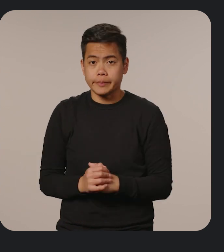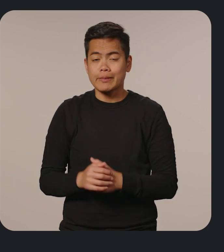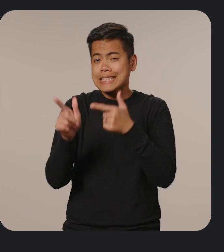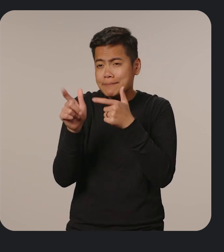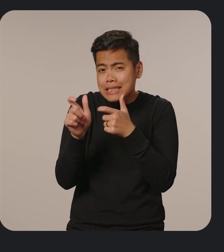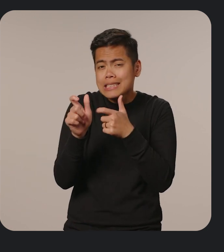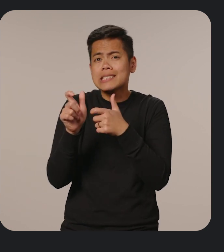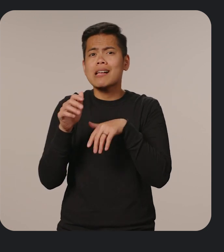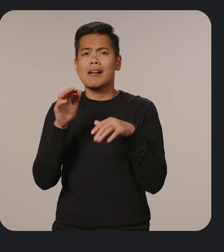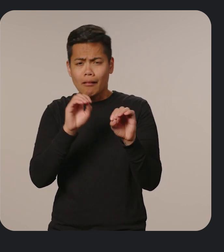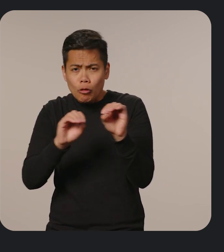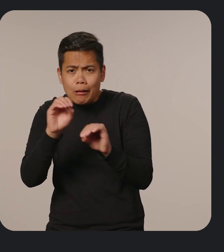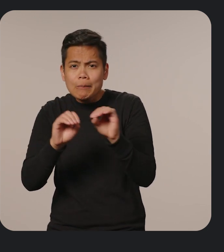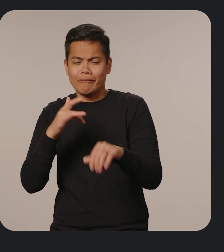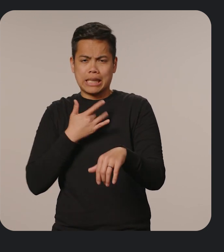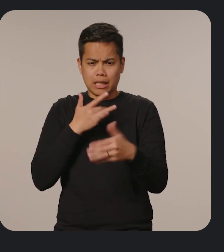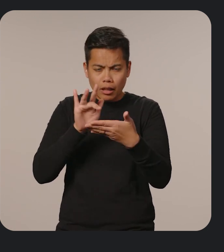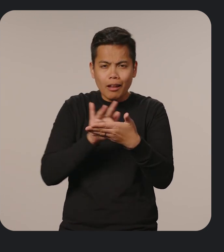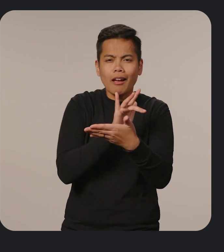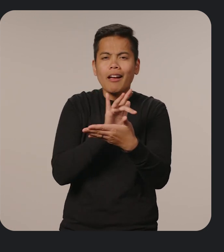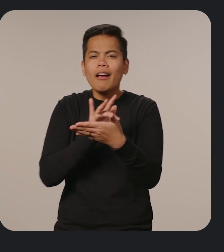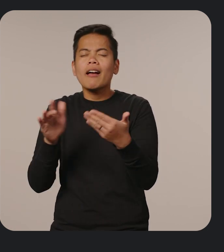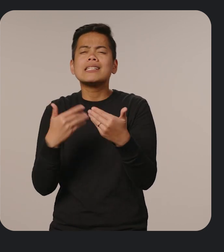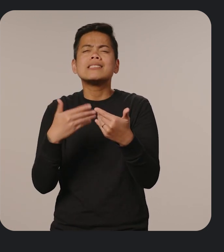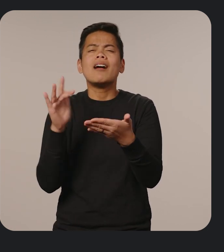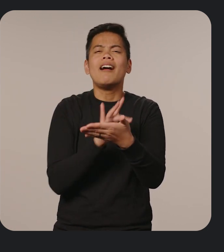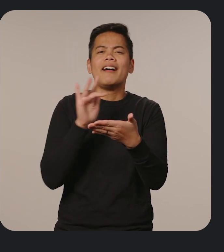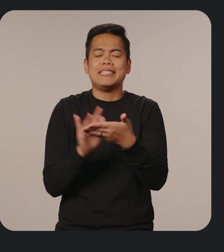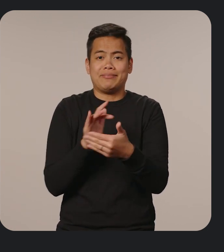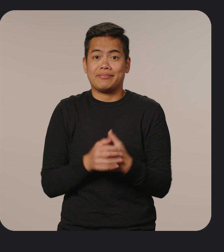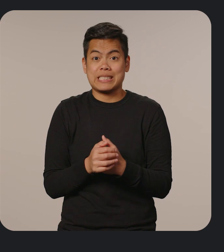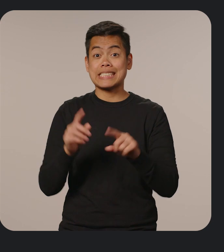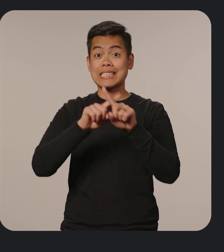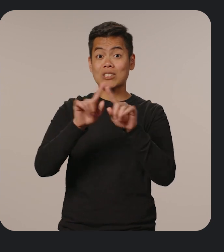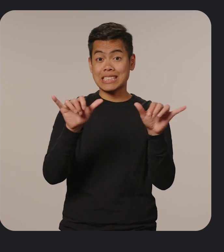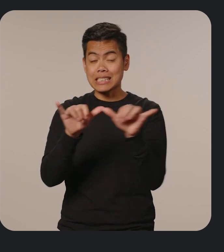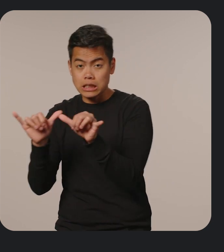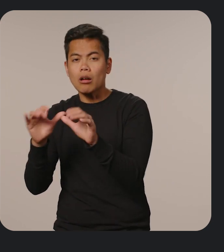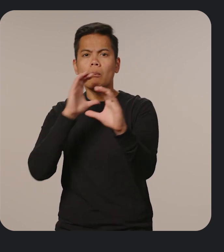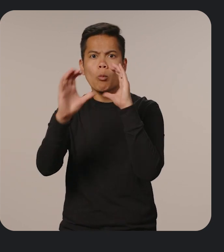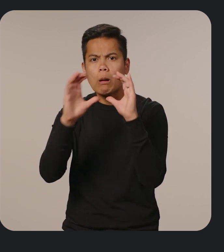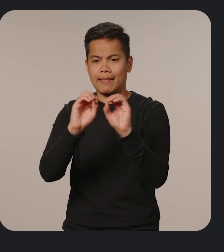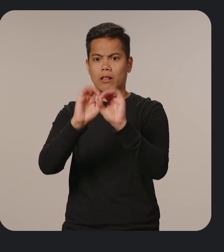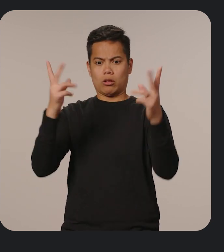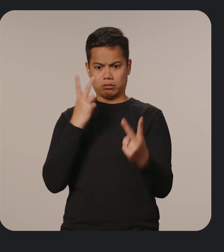clear visual hierarchy and non-equal attention. Multi-browser carousel is now available in the Material